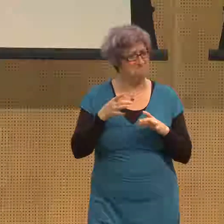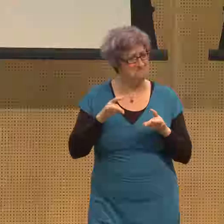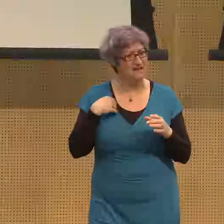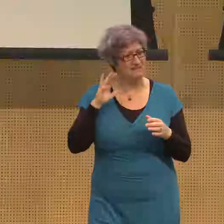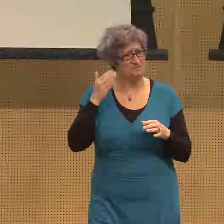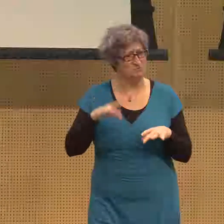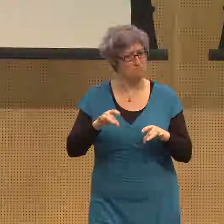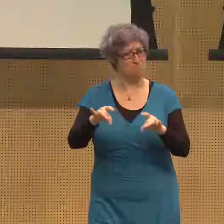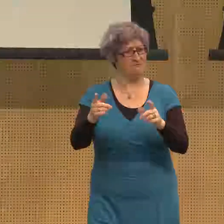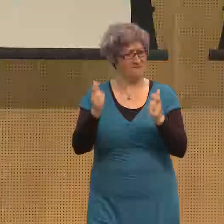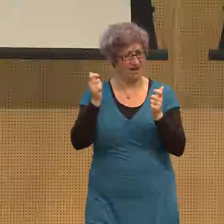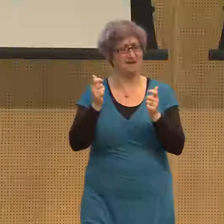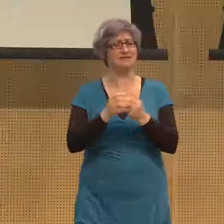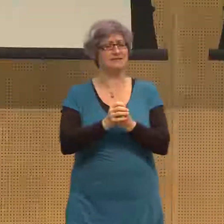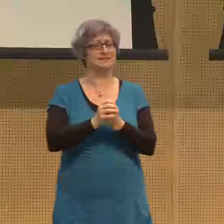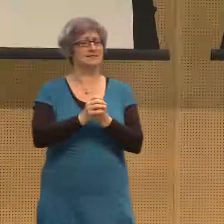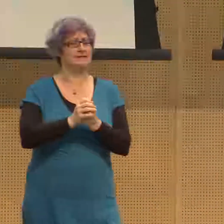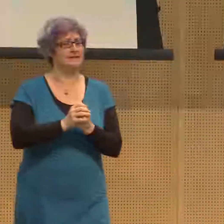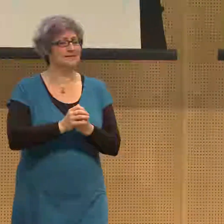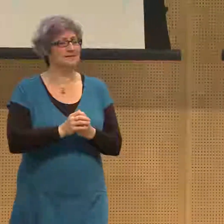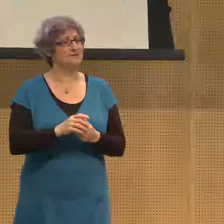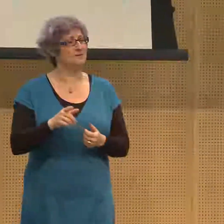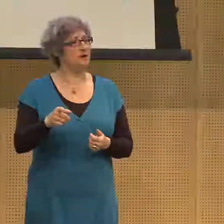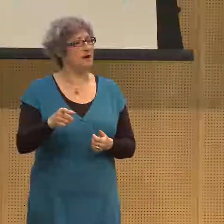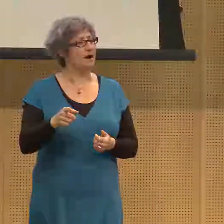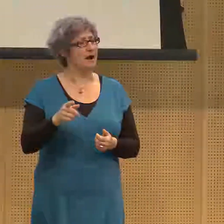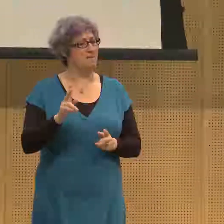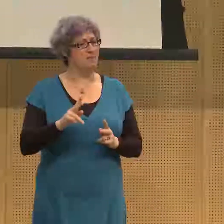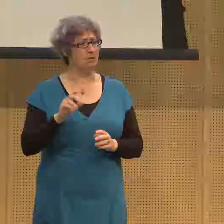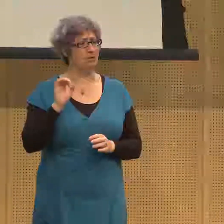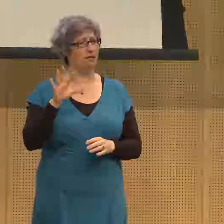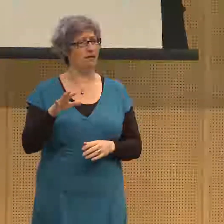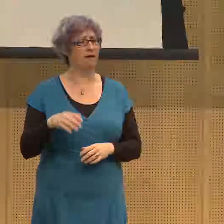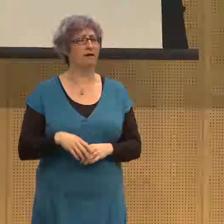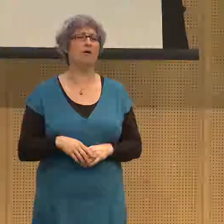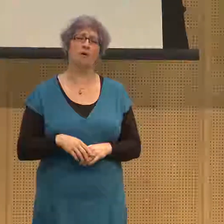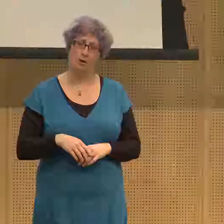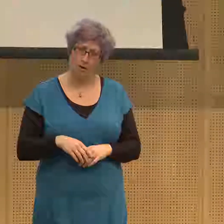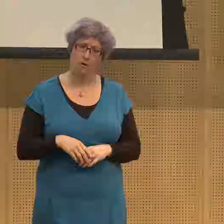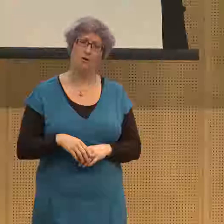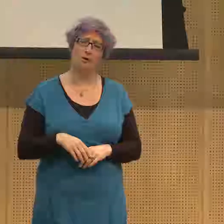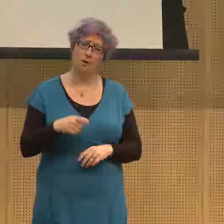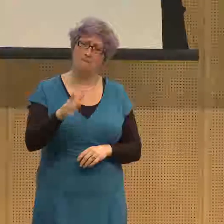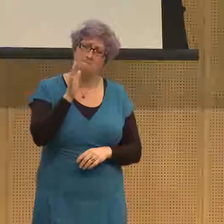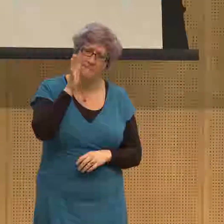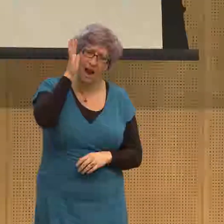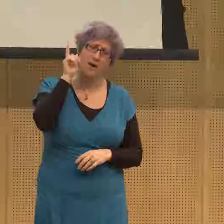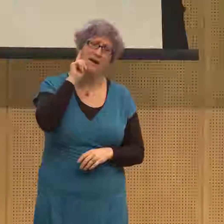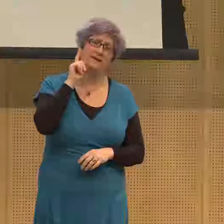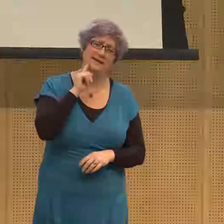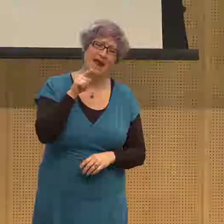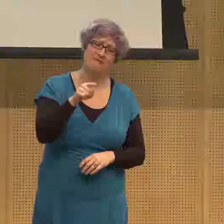As a little girl, I was smart, I learned quickly, and people noticed that.